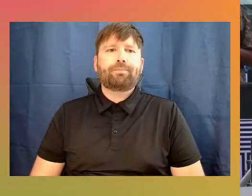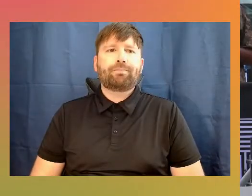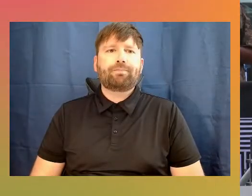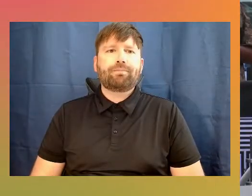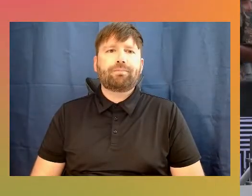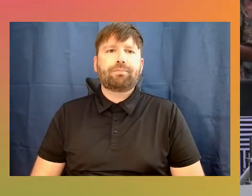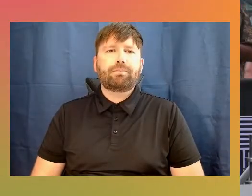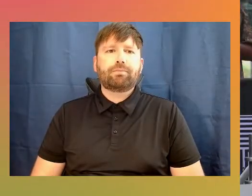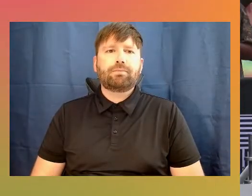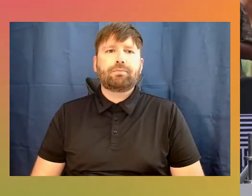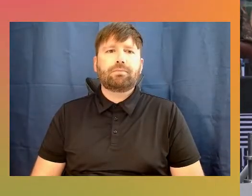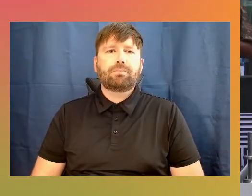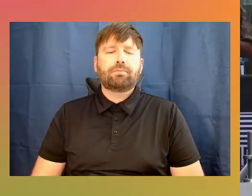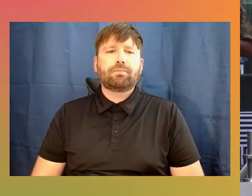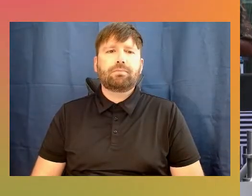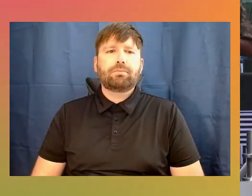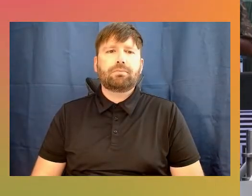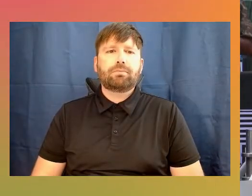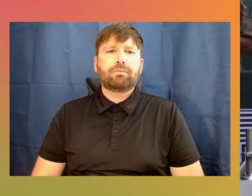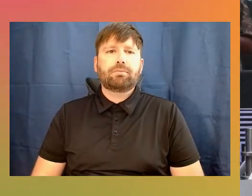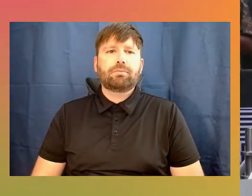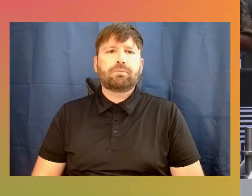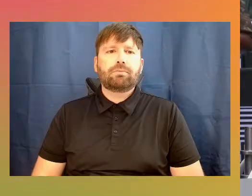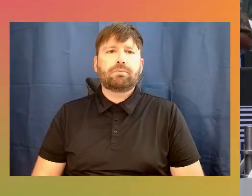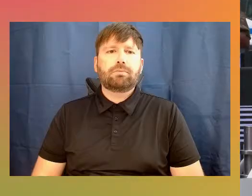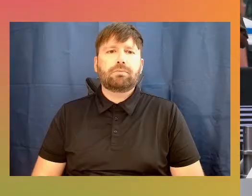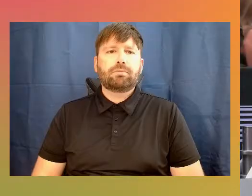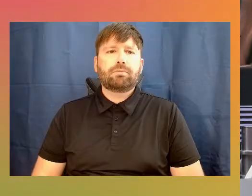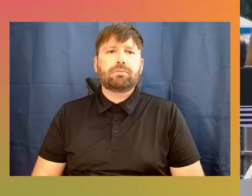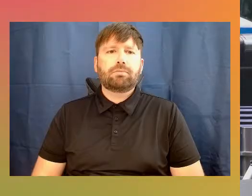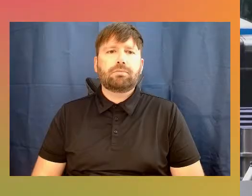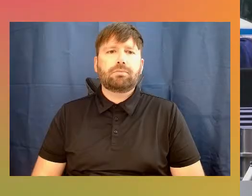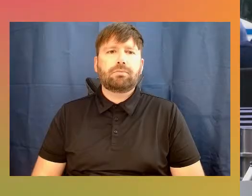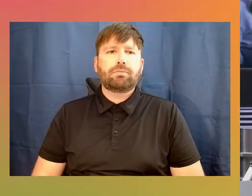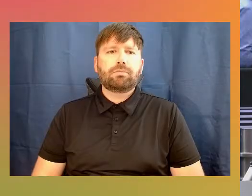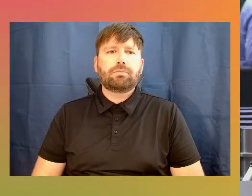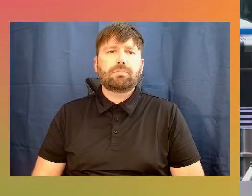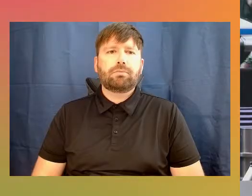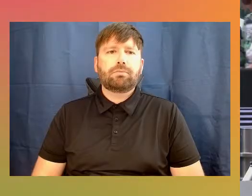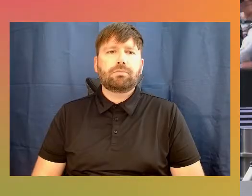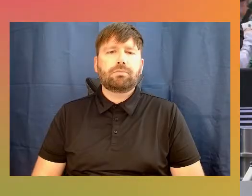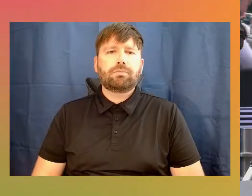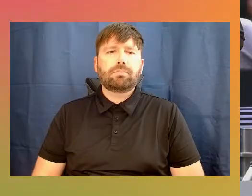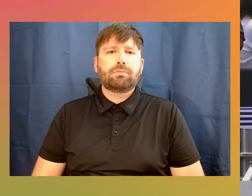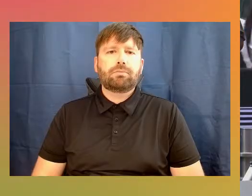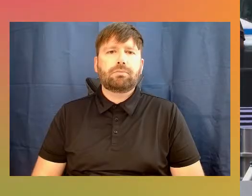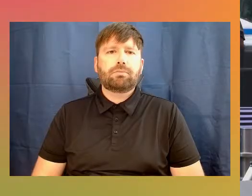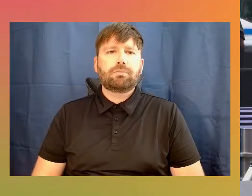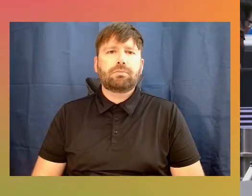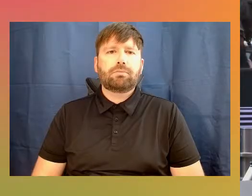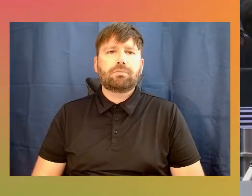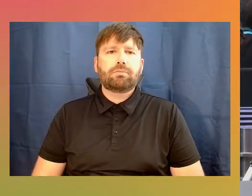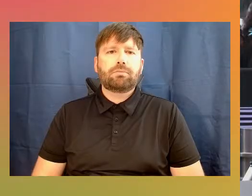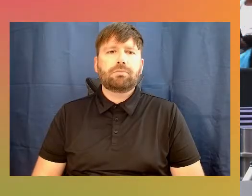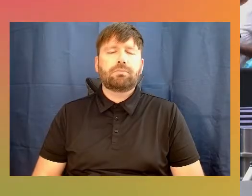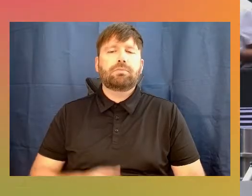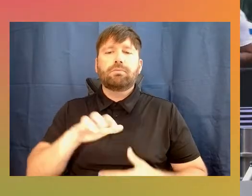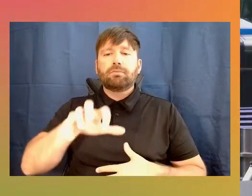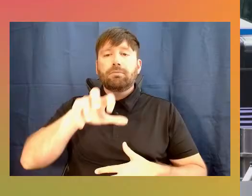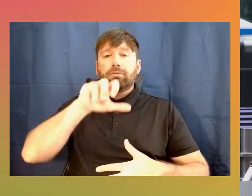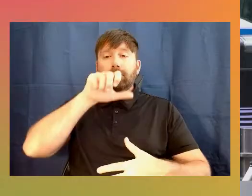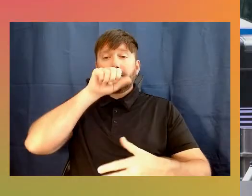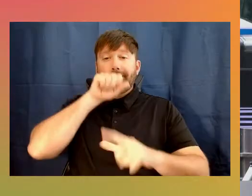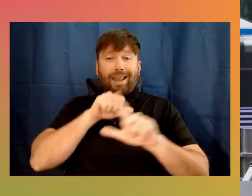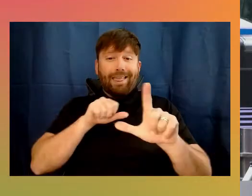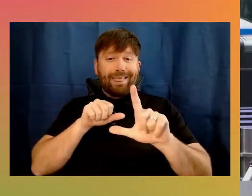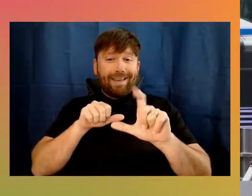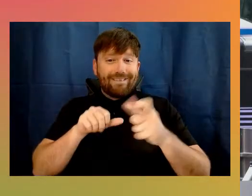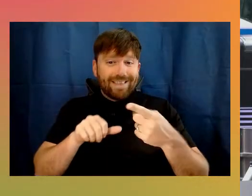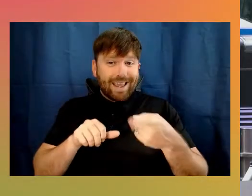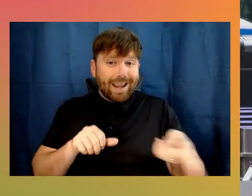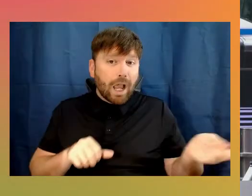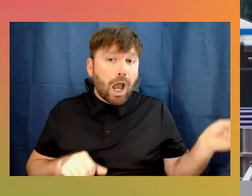OR STRAIGHT TO DOWNWARD FACING